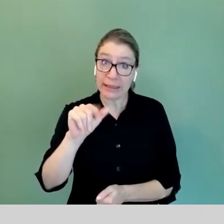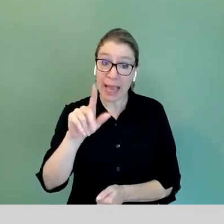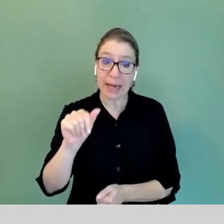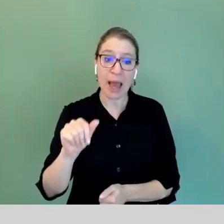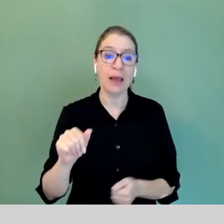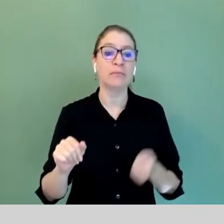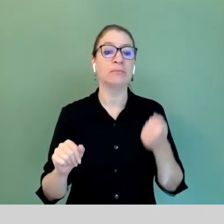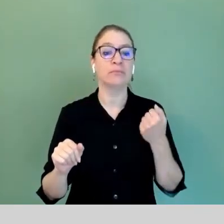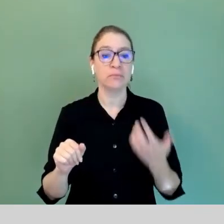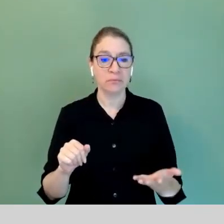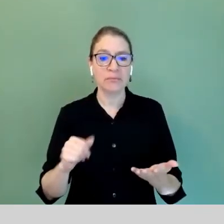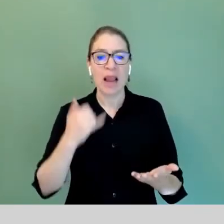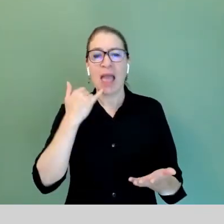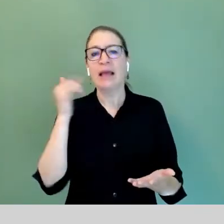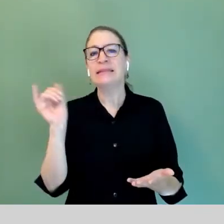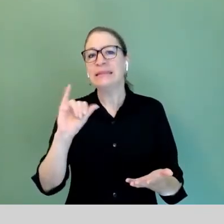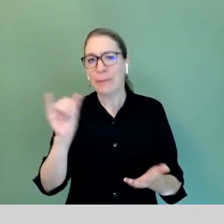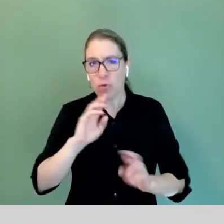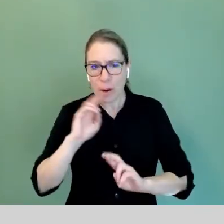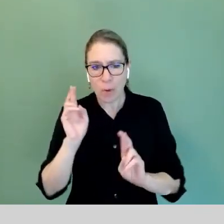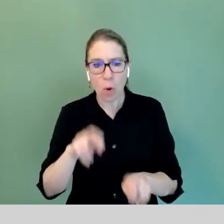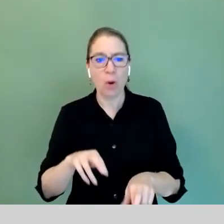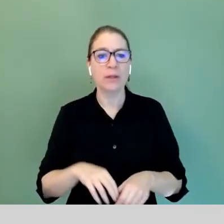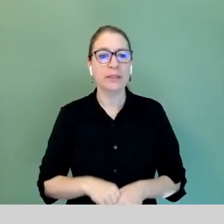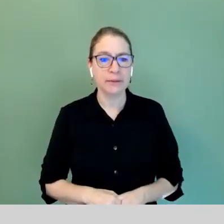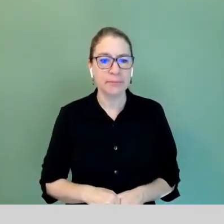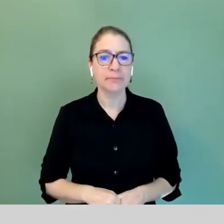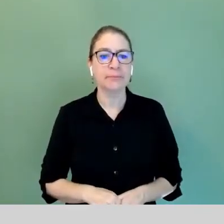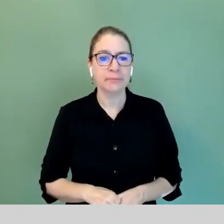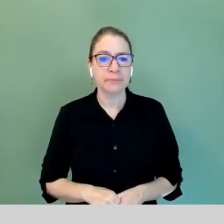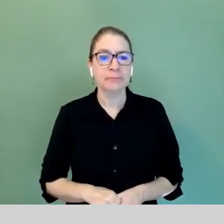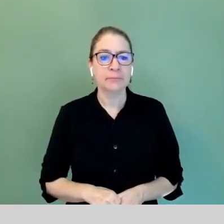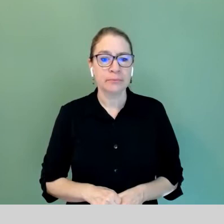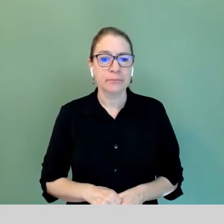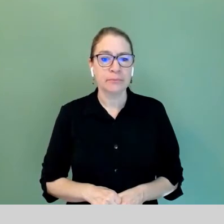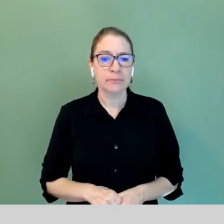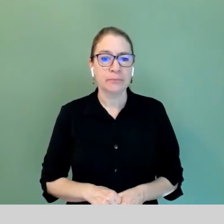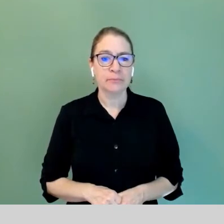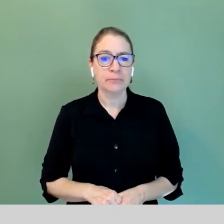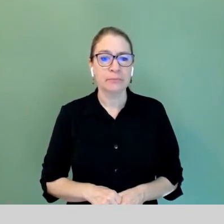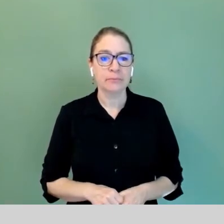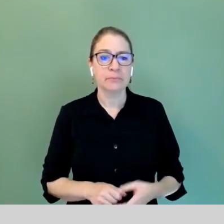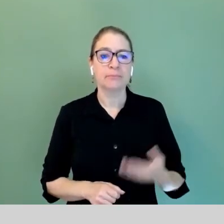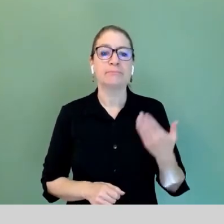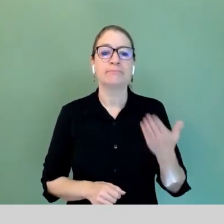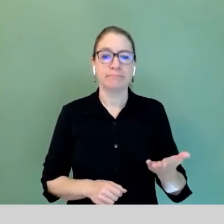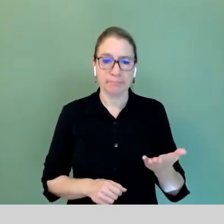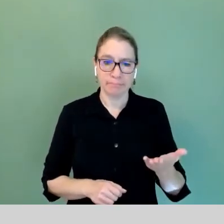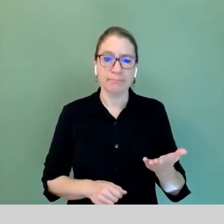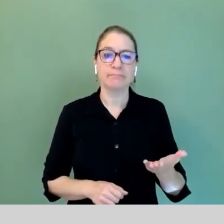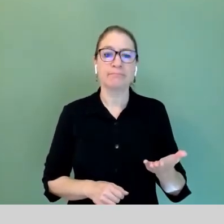it creates like the similar, a similar report. And then if I scroll down to my passenger count column,